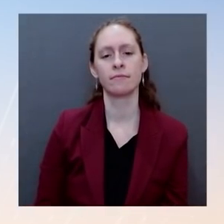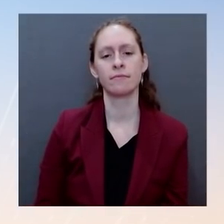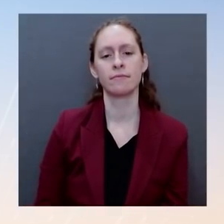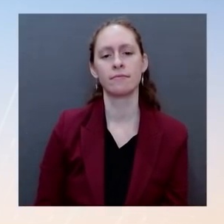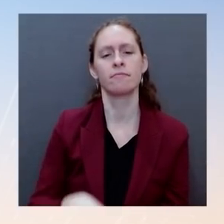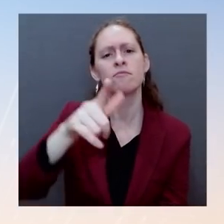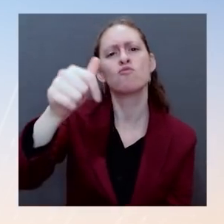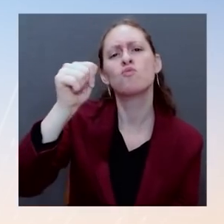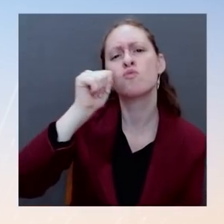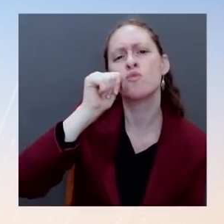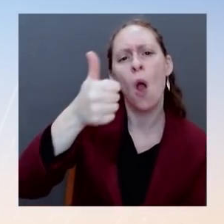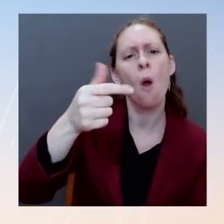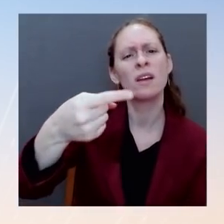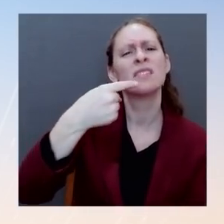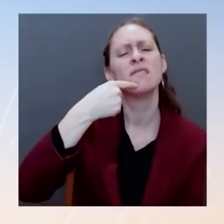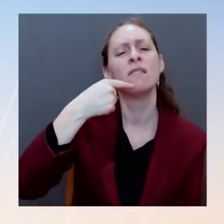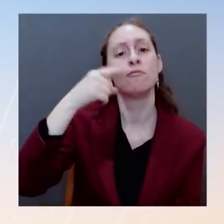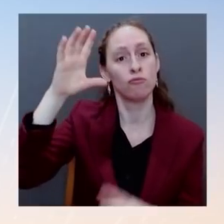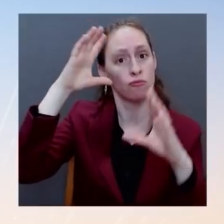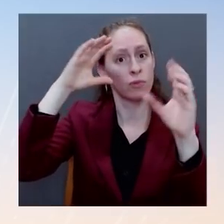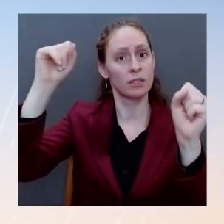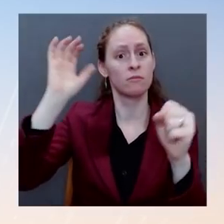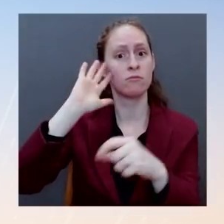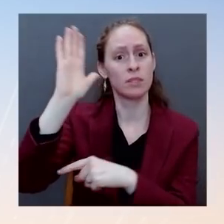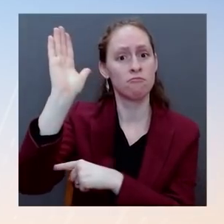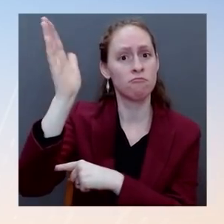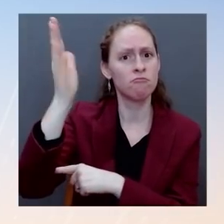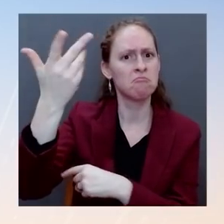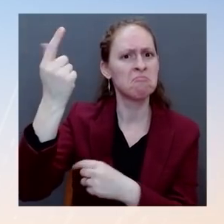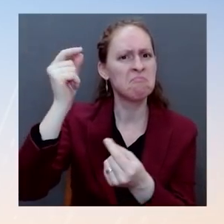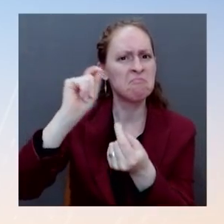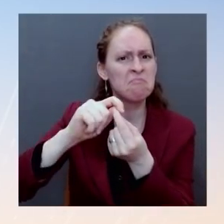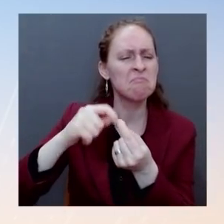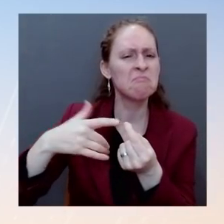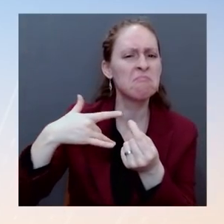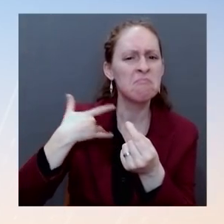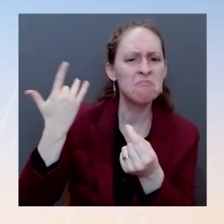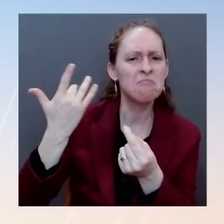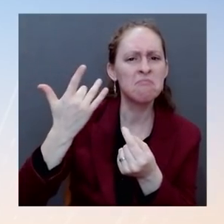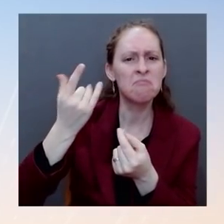Is there going to be a major announcement? What will he be talking about tomorrow? Ms. Psaki: Well, as you know, Karen,